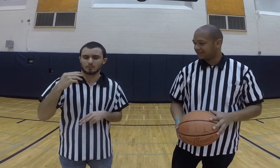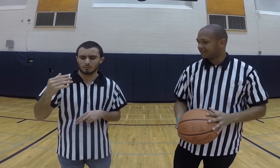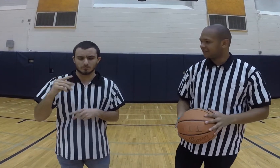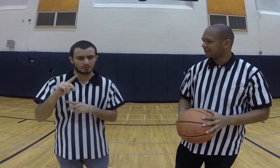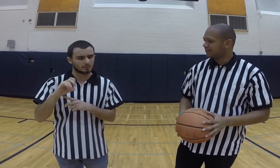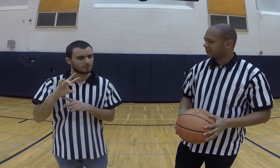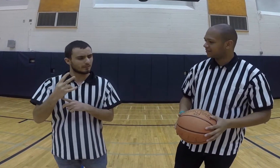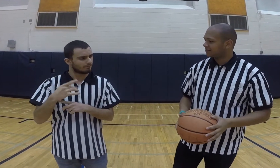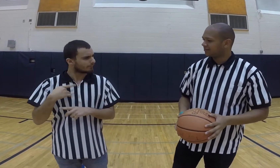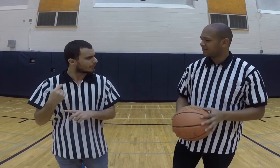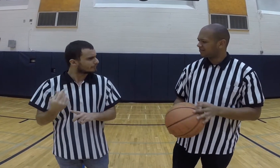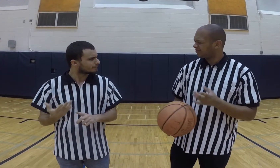Jeremy: What is going on December 7th?